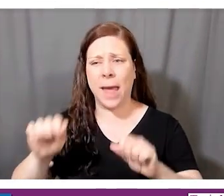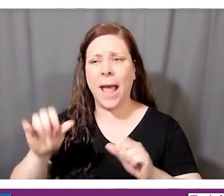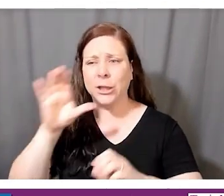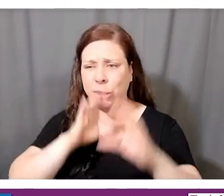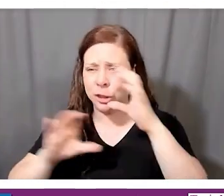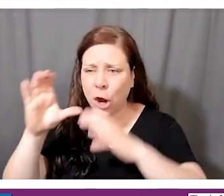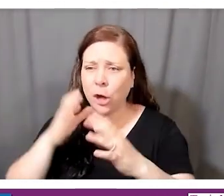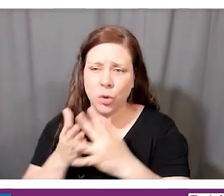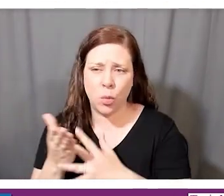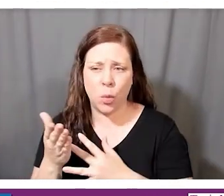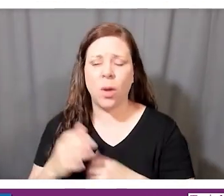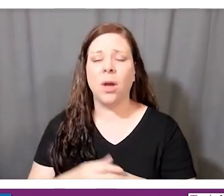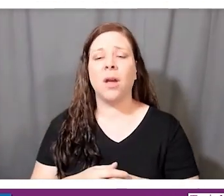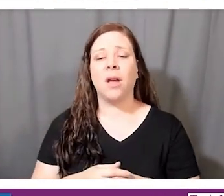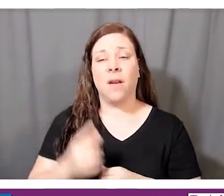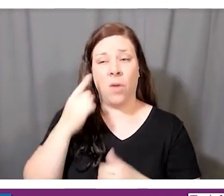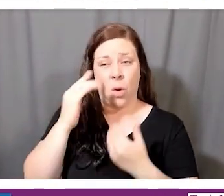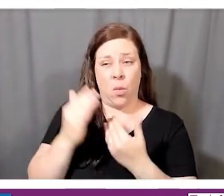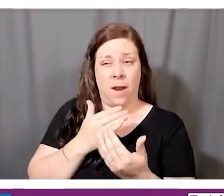and for whatever reason, that's an issue for the instructor.